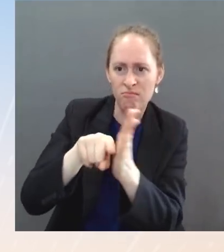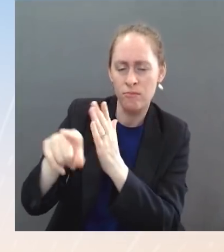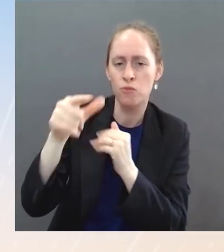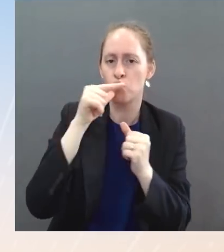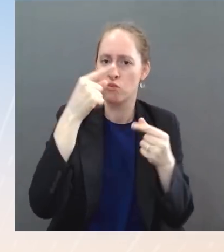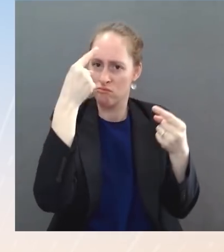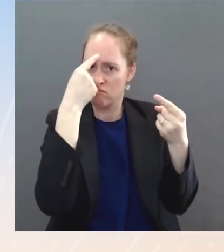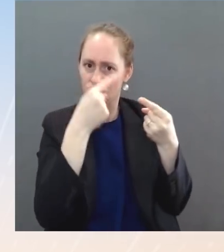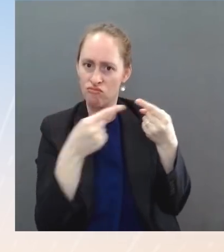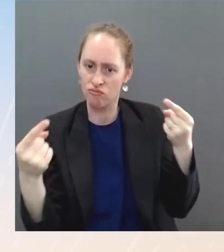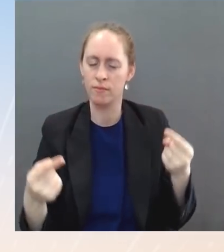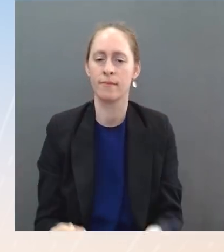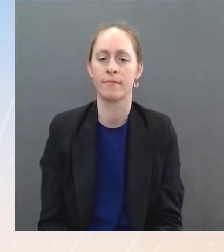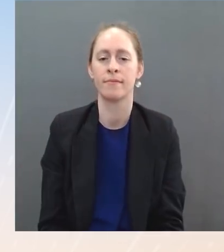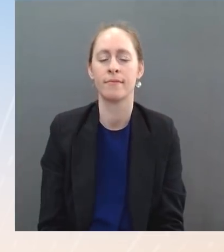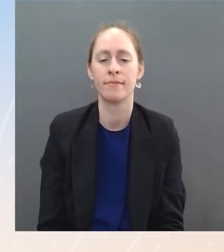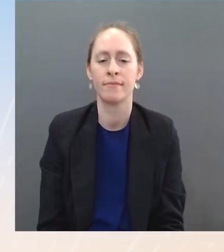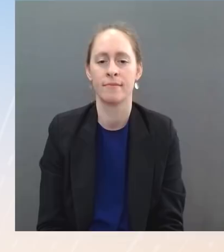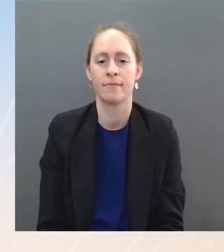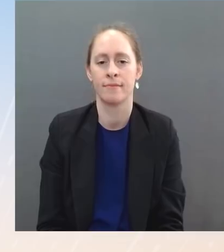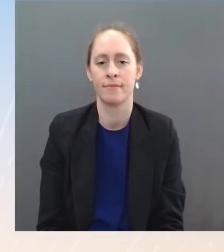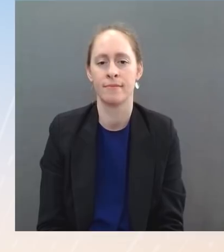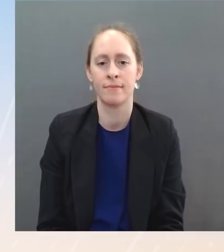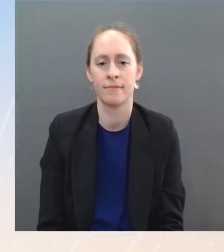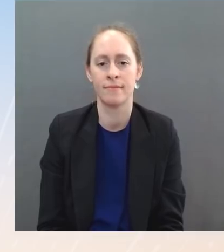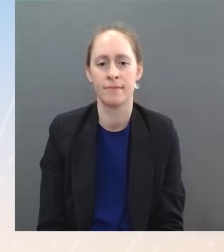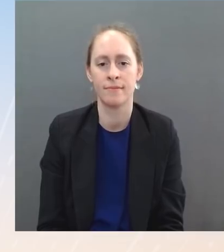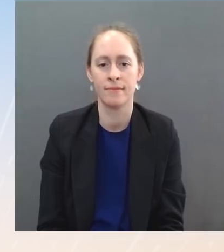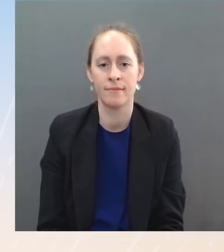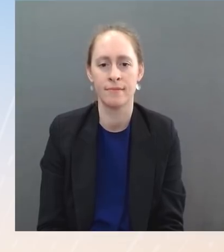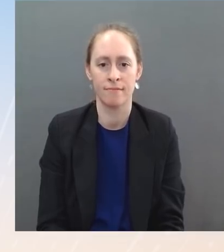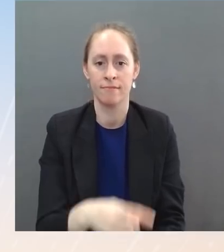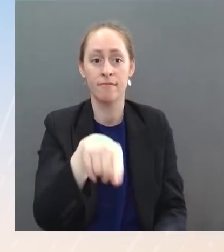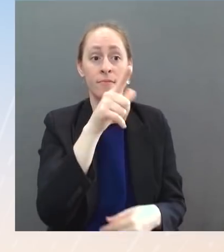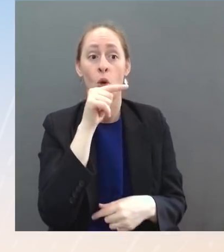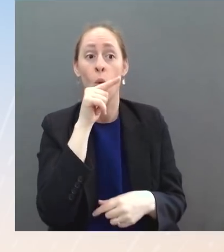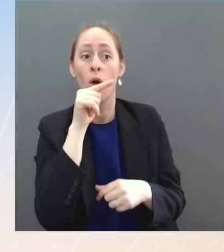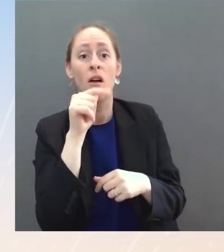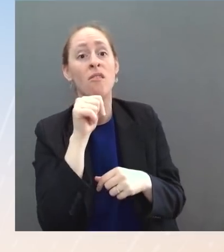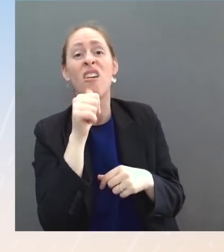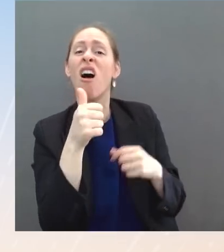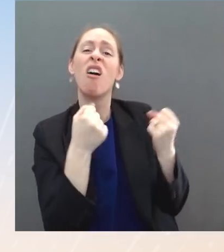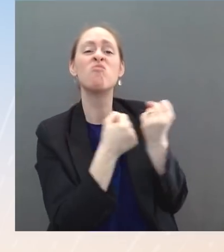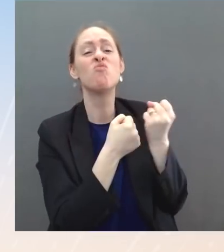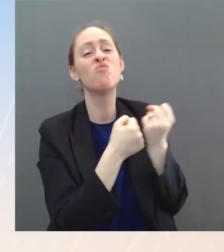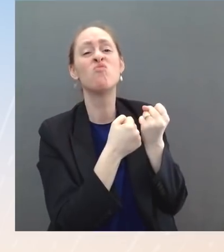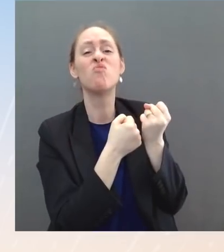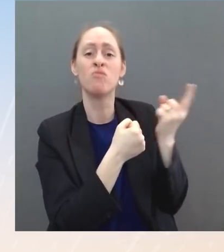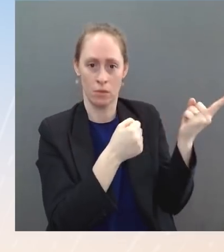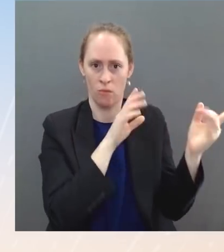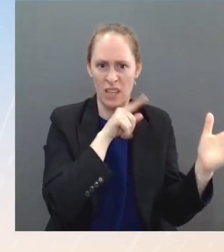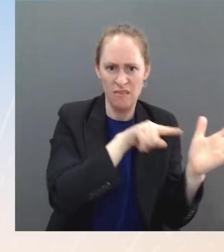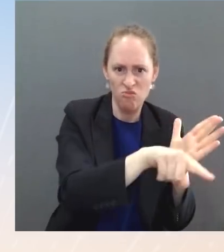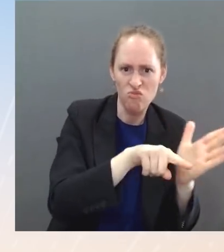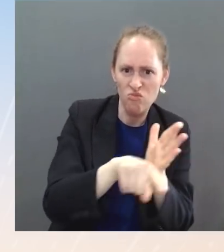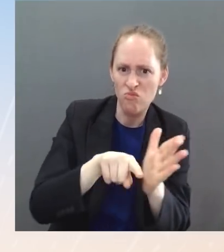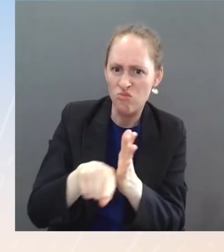and to impose a reign of terror across occupied territories within Ukraine. That is what we are seeing play out.